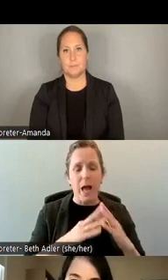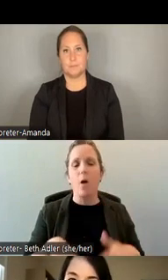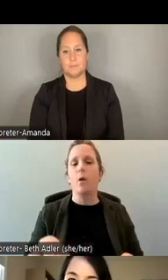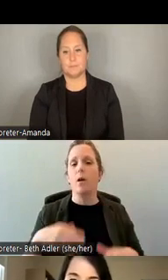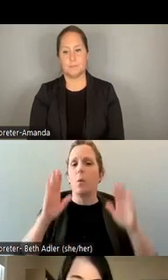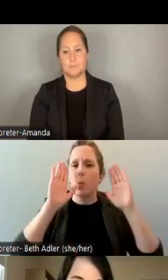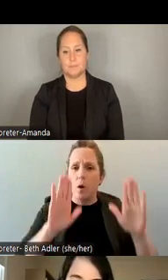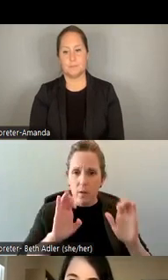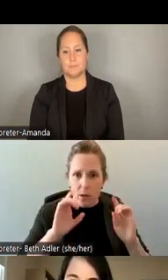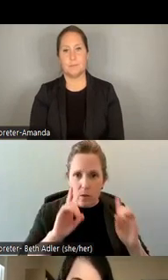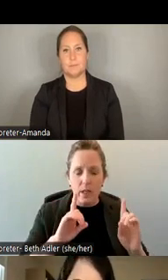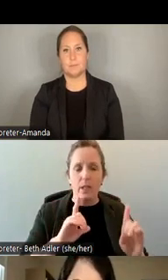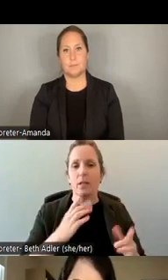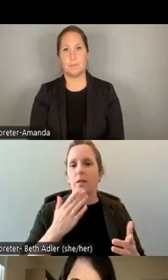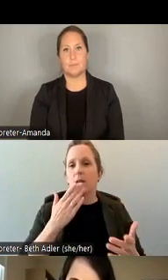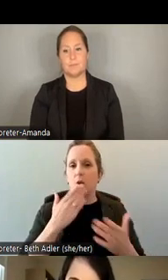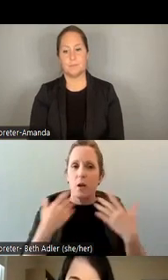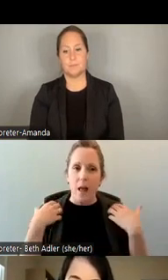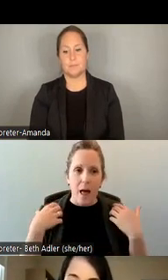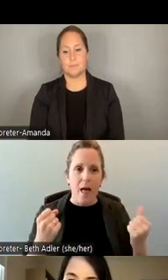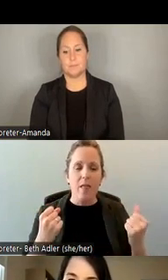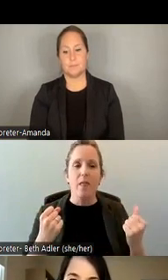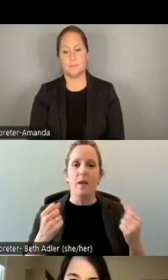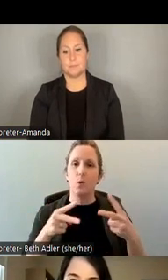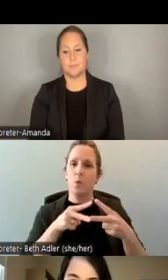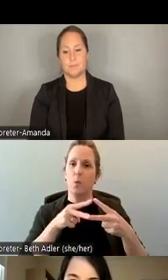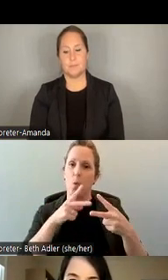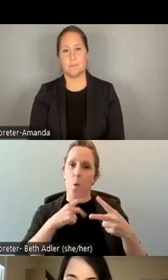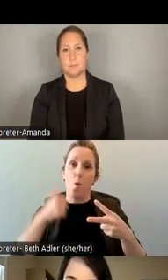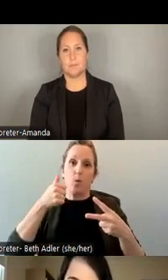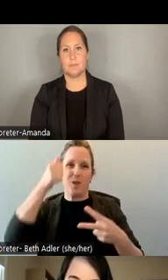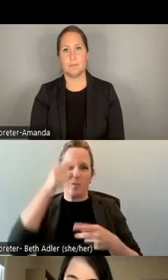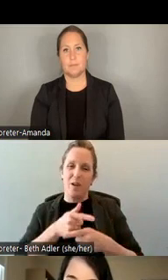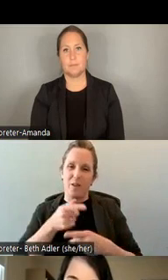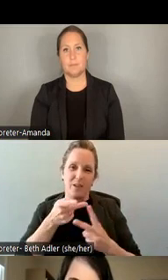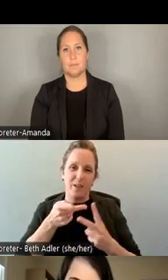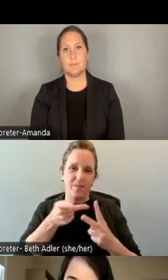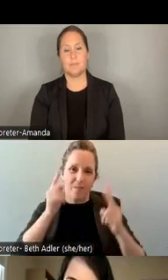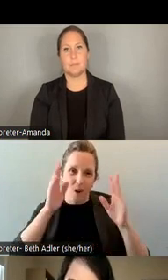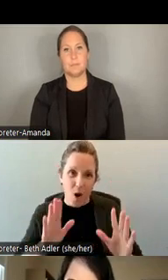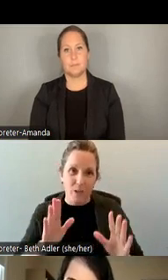good health two awesome older brothers and most importantly two extraordinary and loving parents